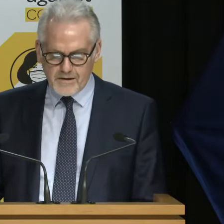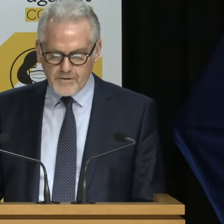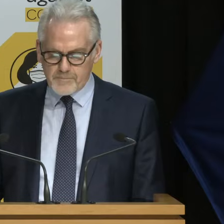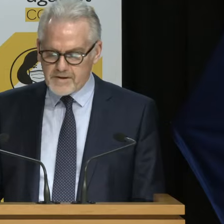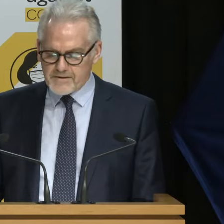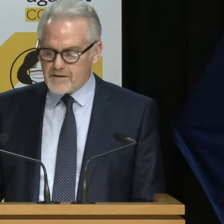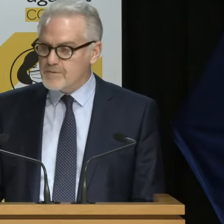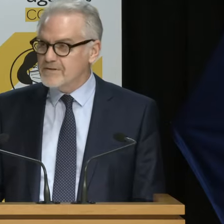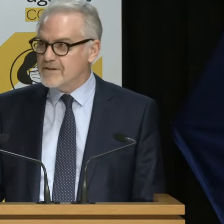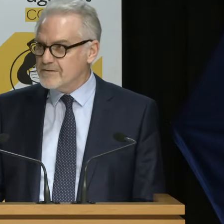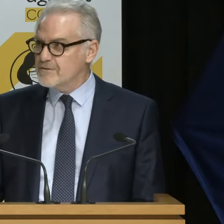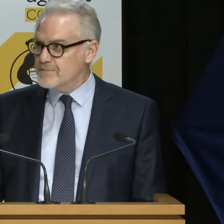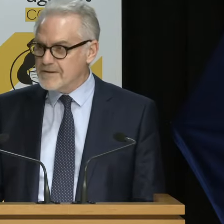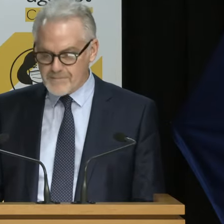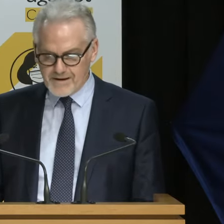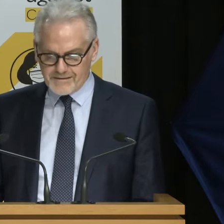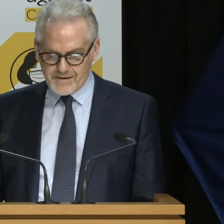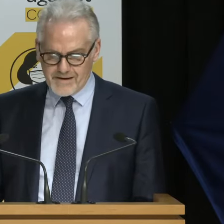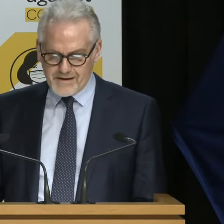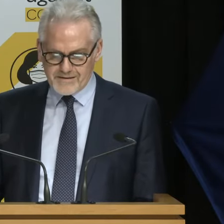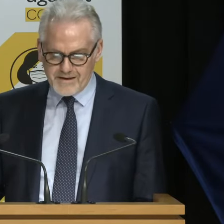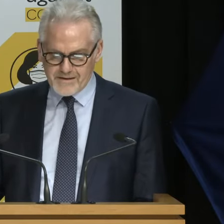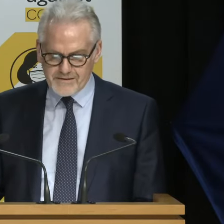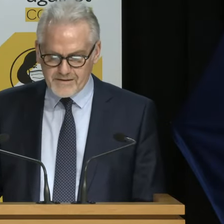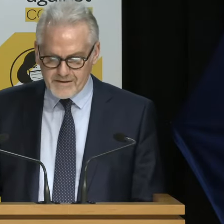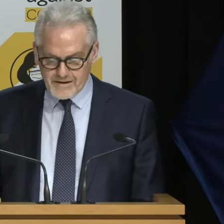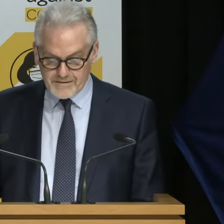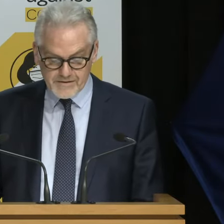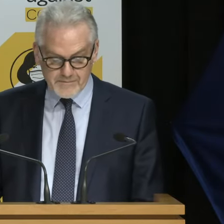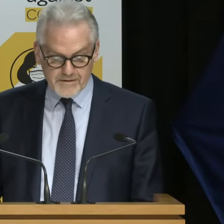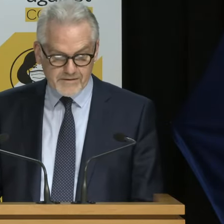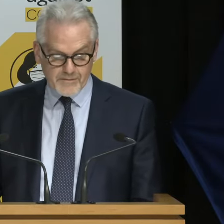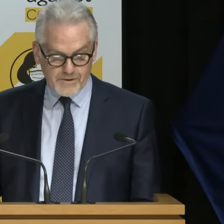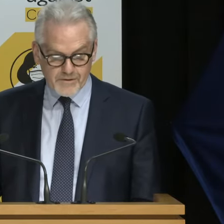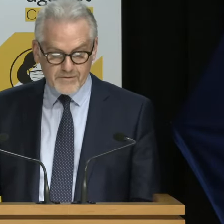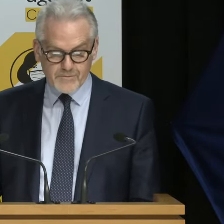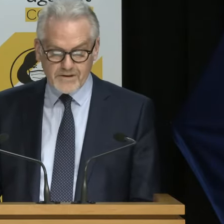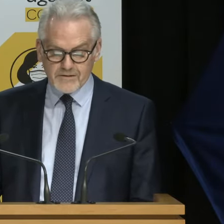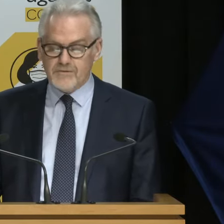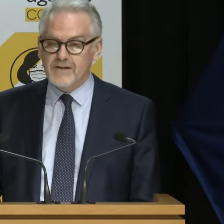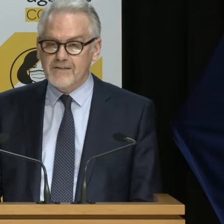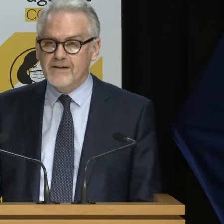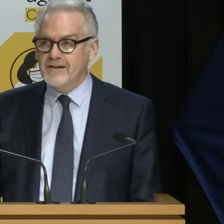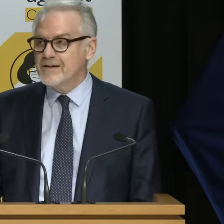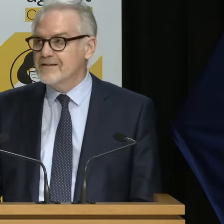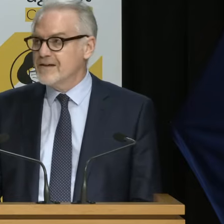As Minister has indicated, we are moving from the time we need to totally rely on tests of high sensitivity, the PCR